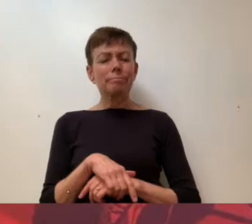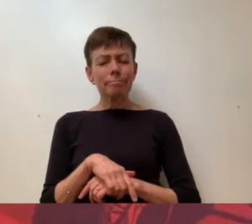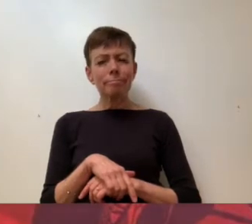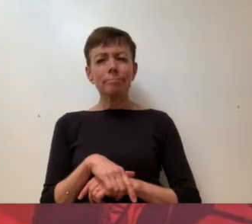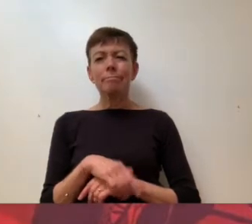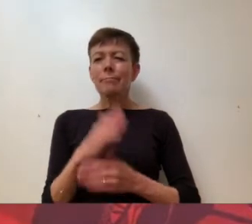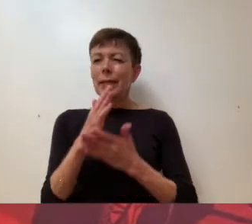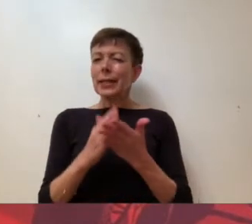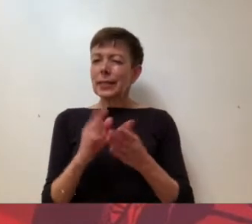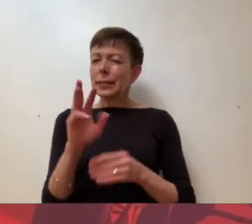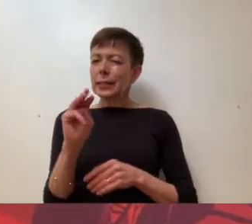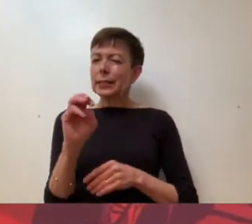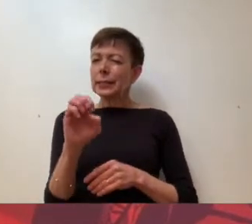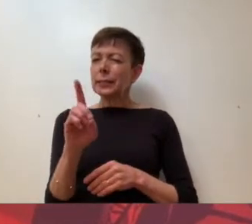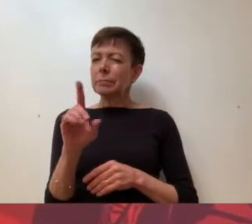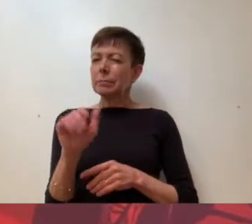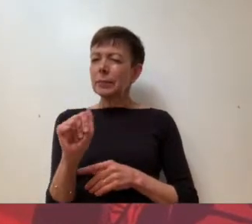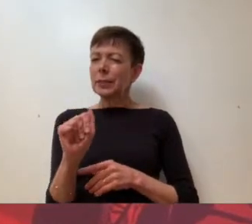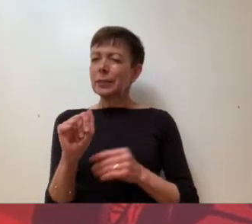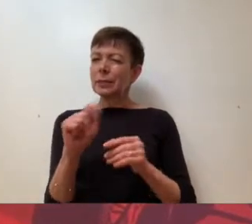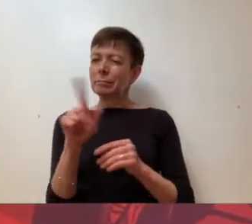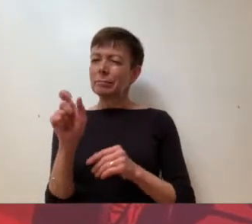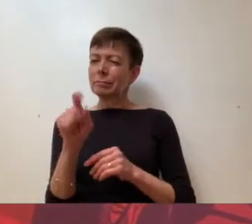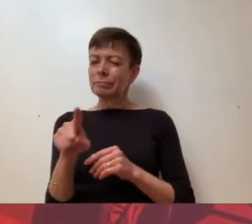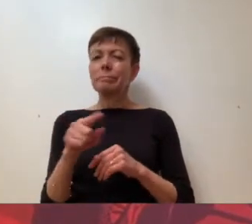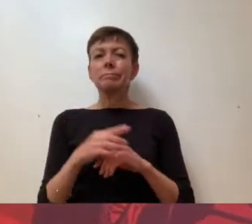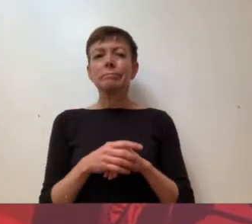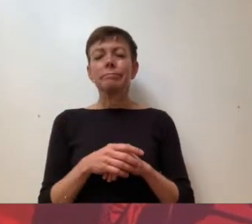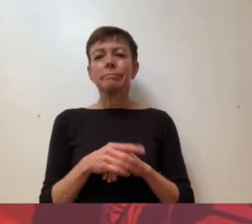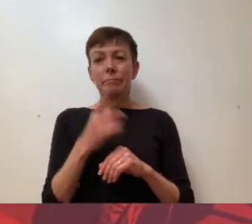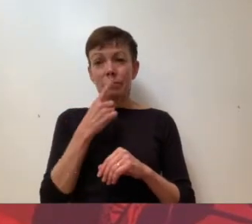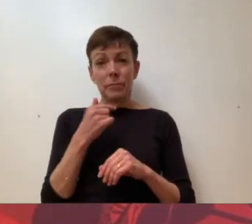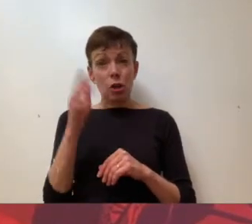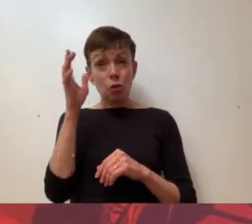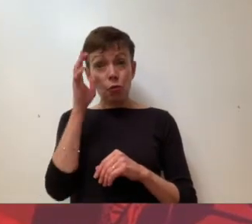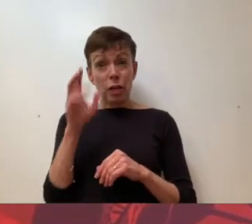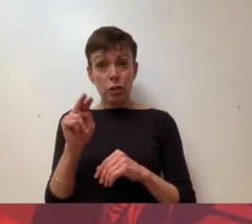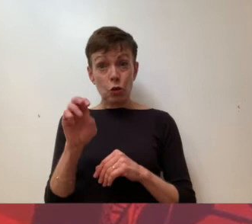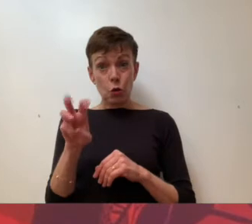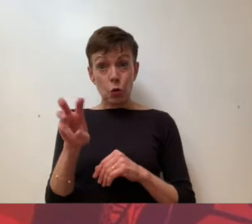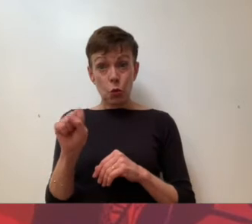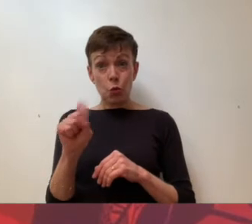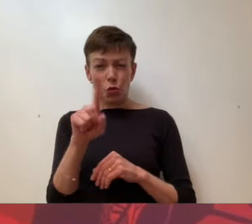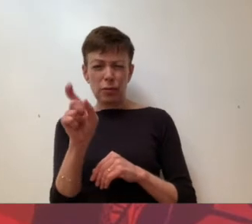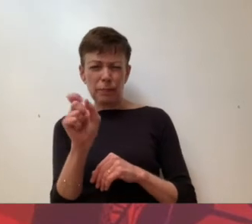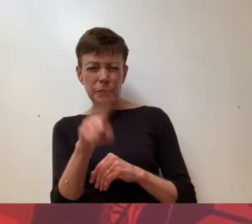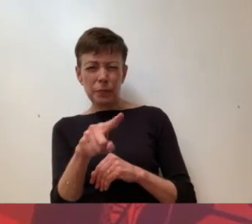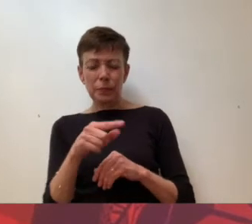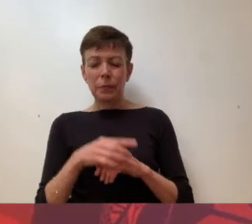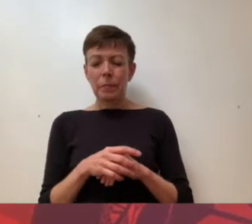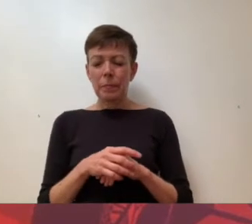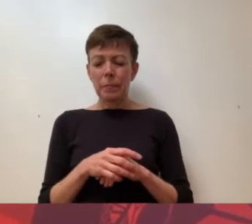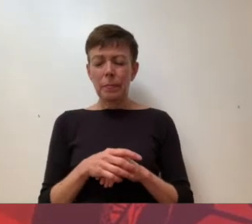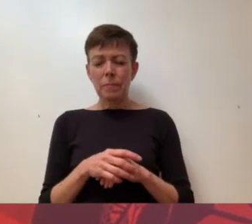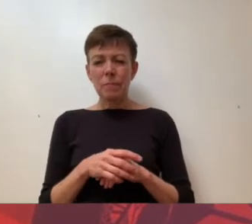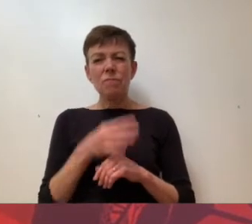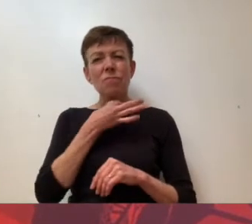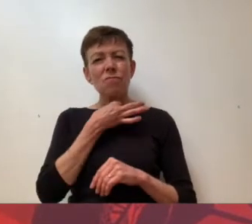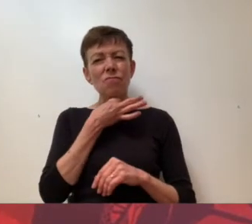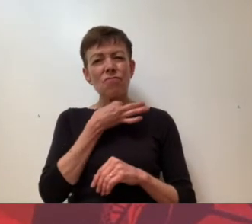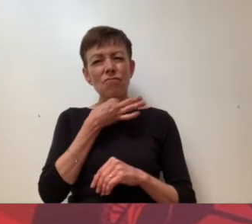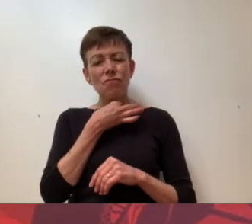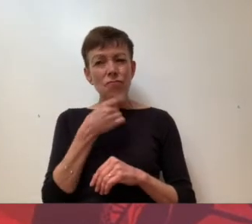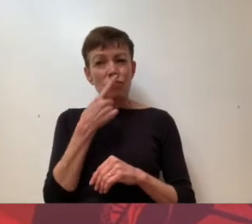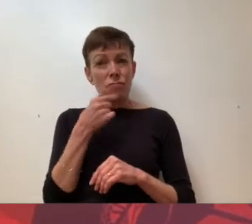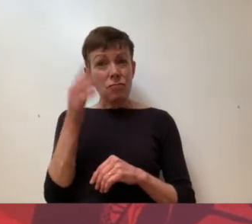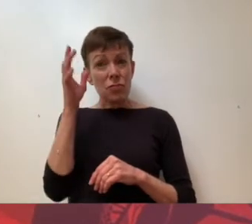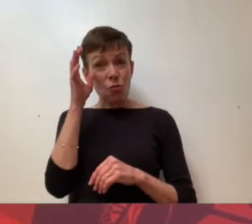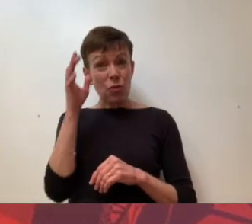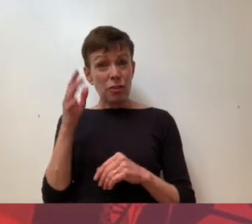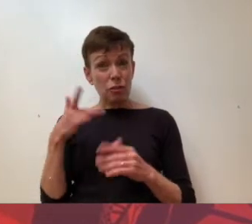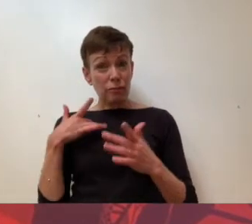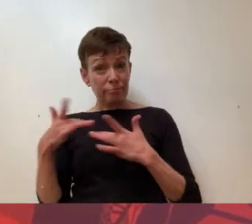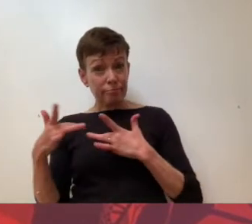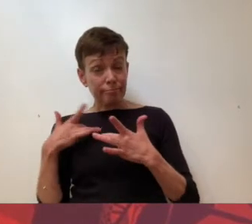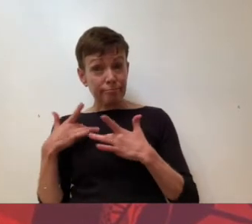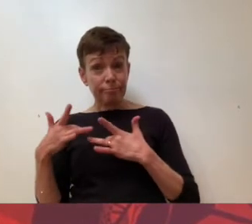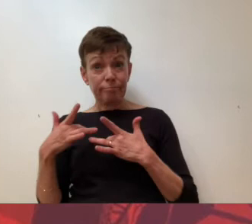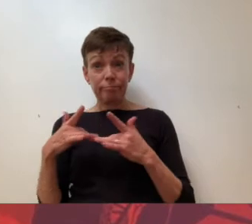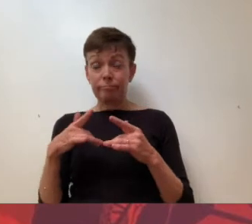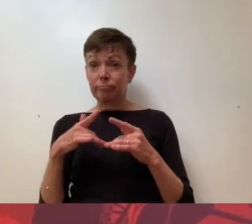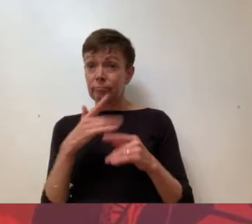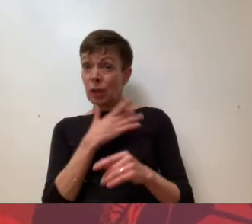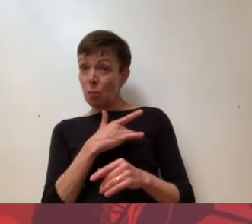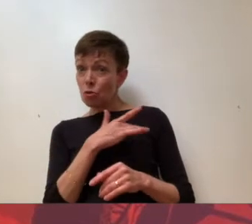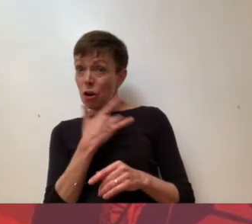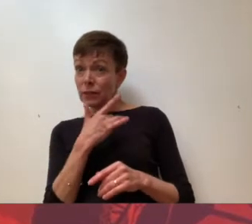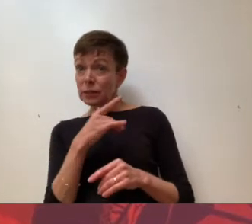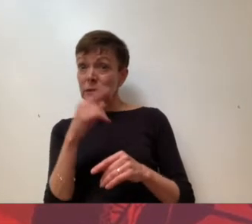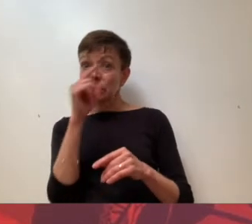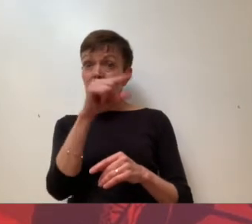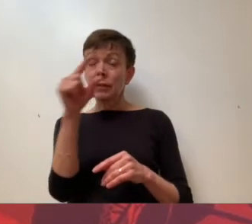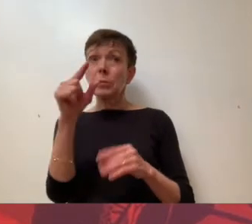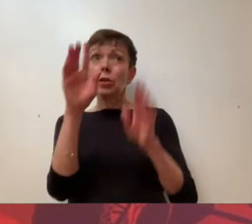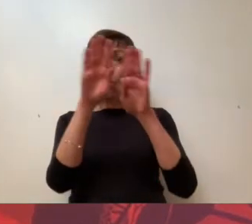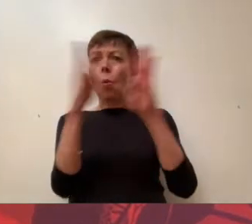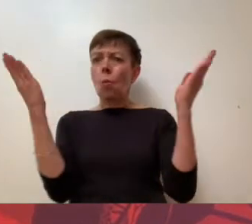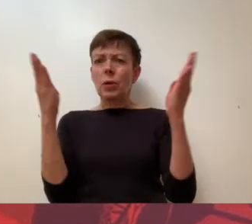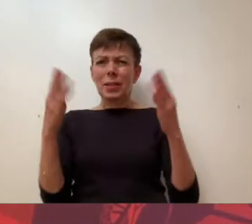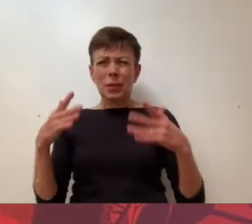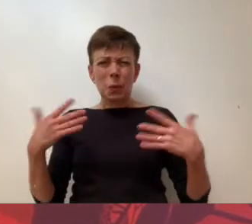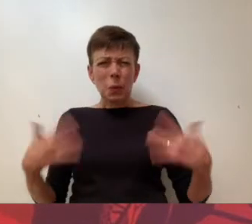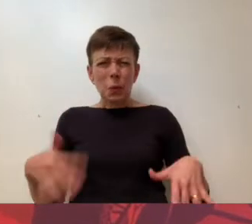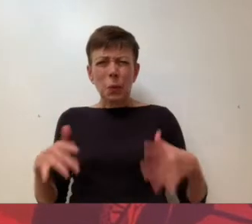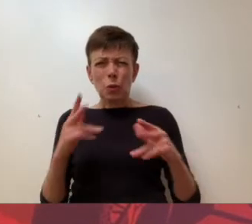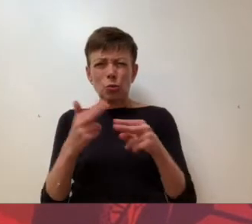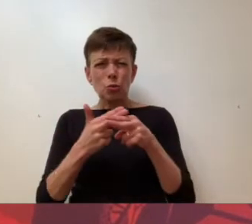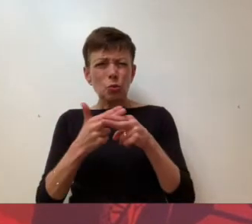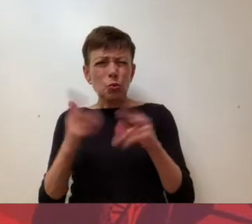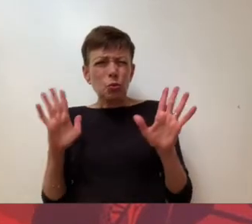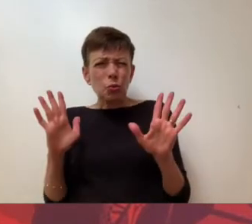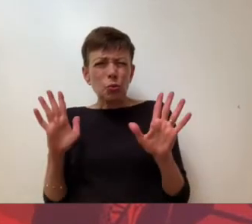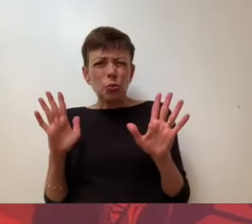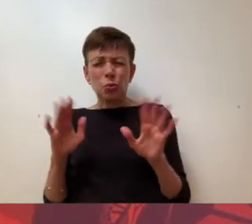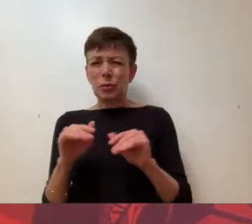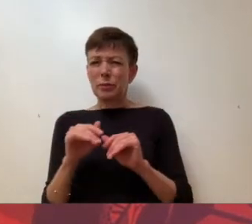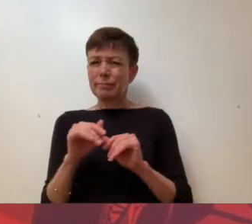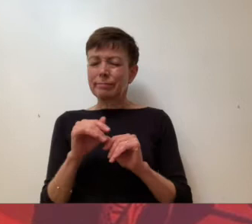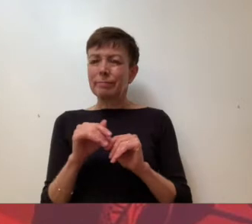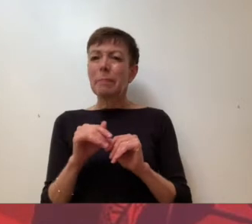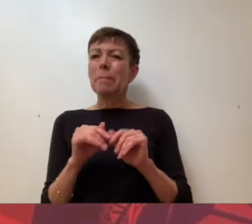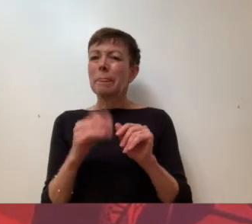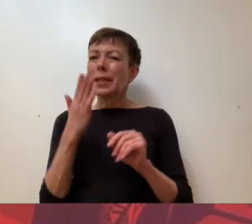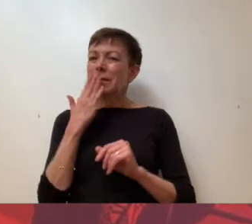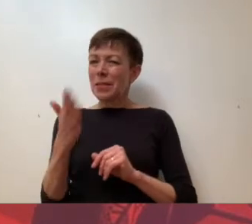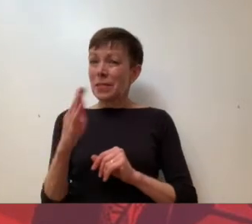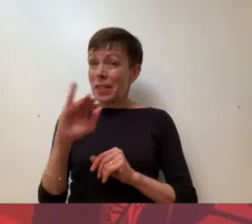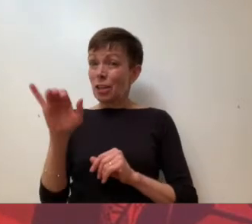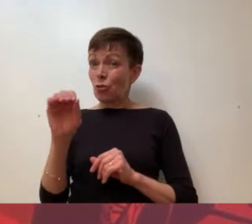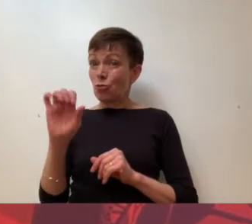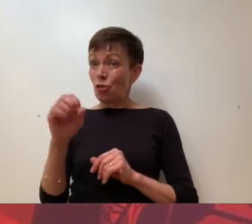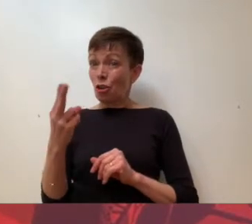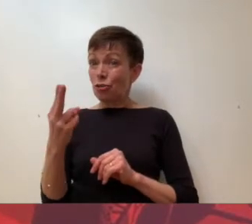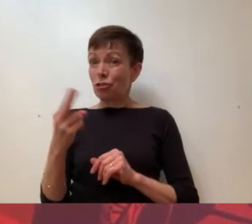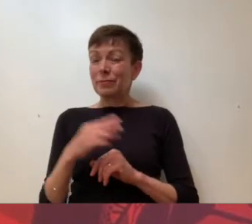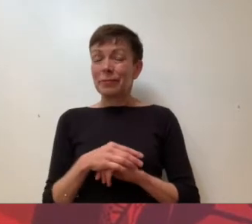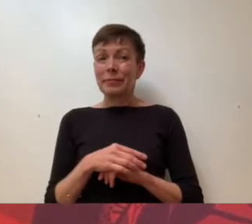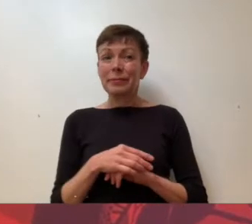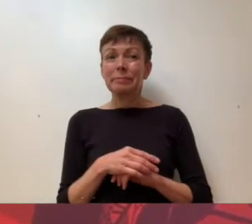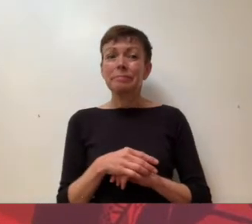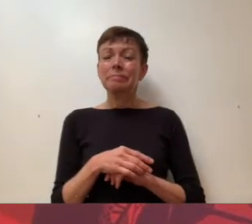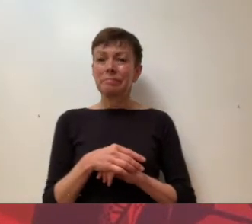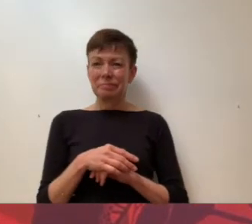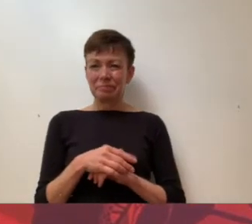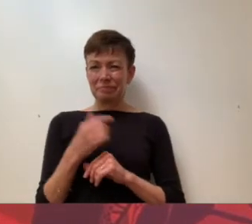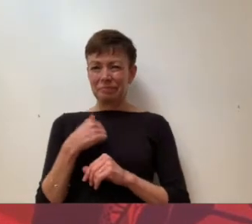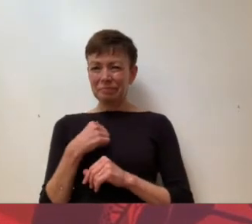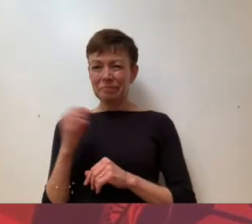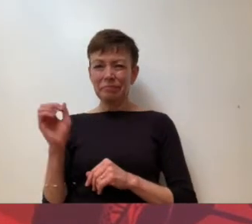places for us to keep open in the coming weeks. So, those are open now, and please use them